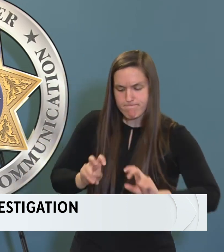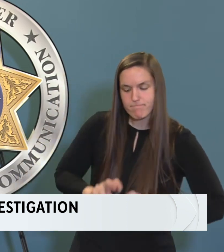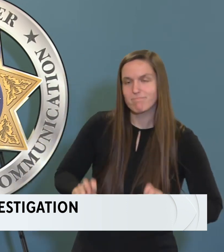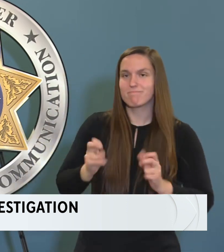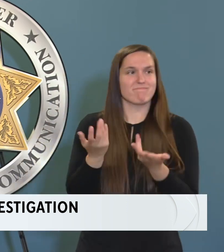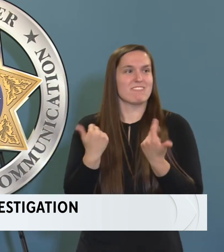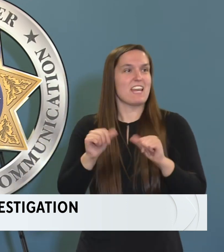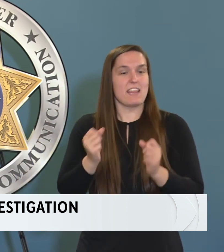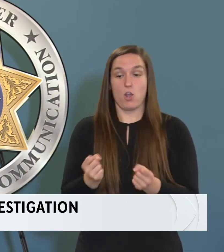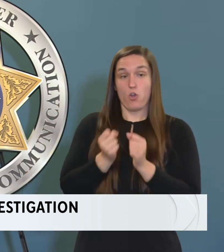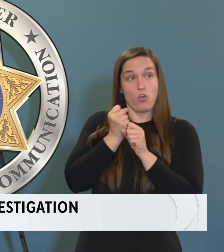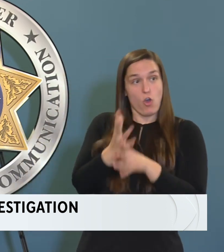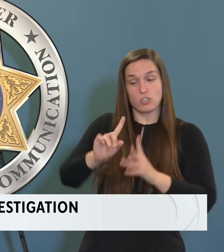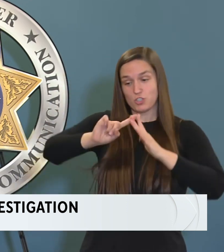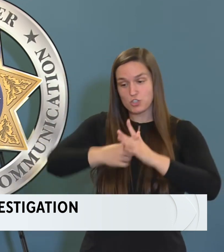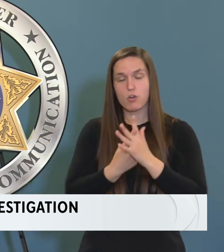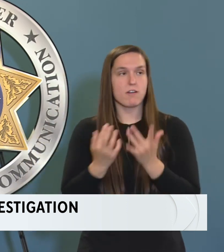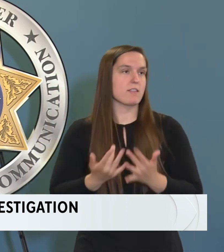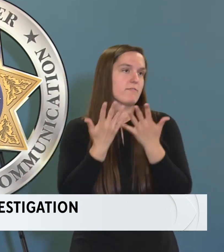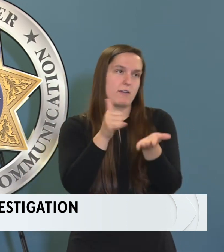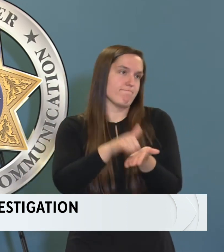ARRIVED ON SCENE THERE WITH THE